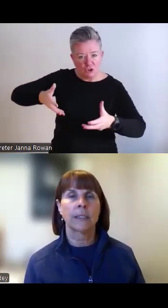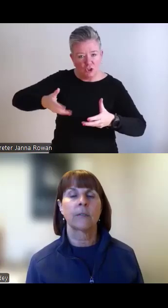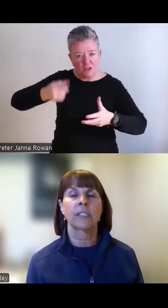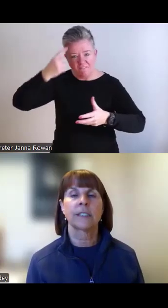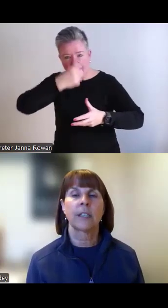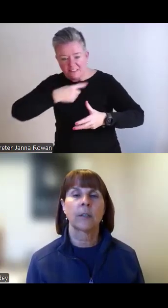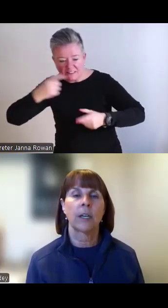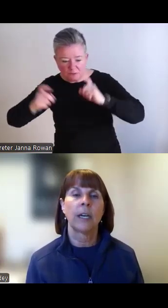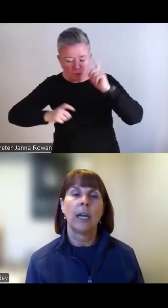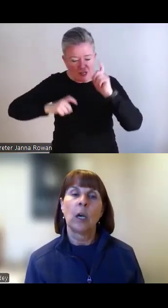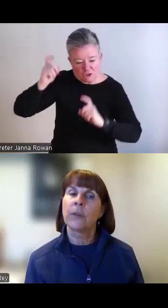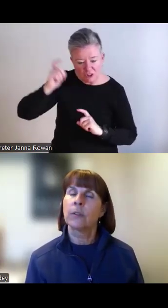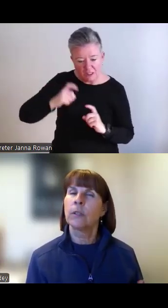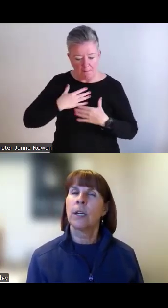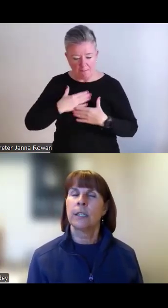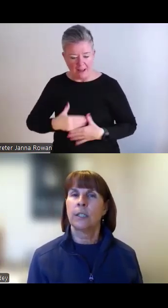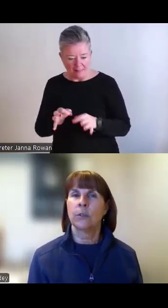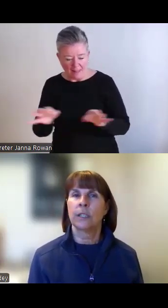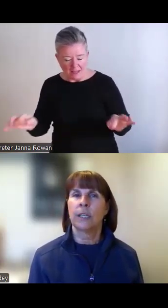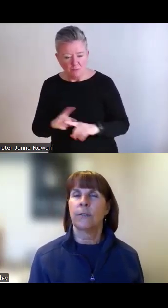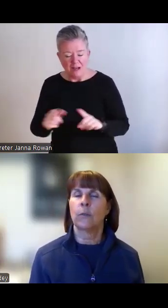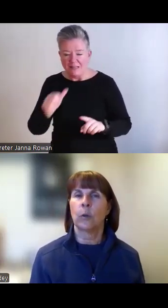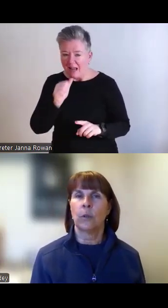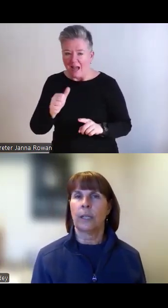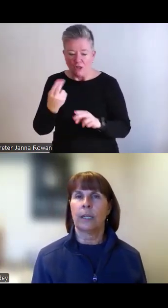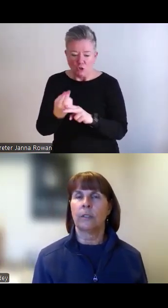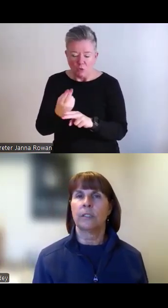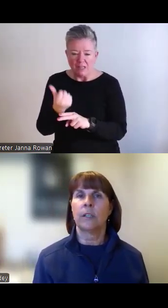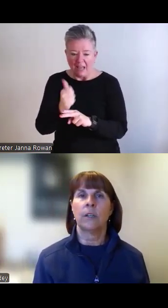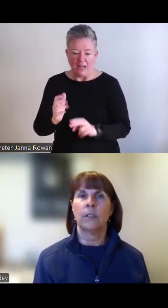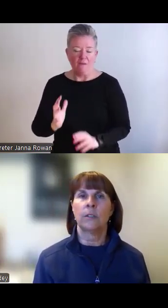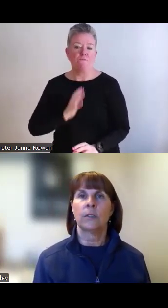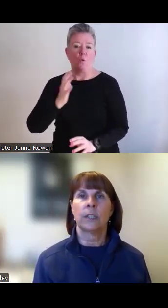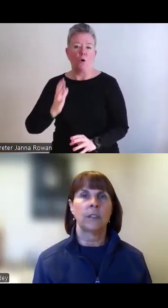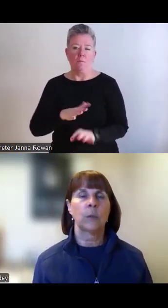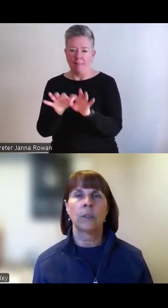body language, etc. But they're not yet using any formal language. They aren't using any